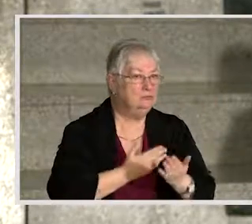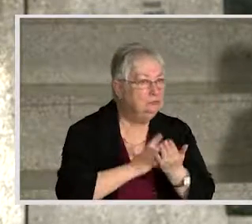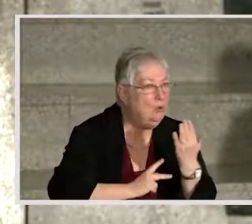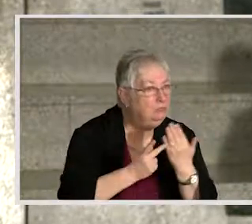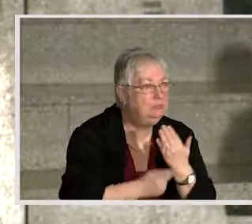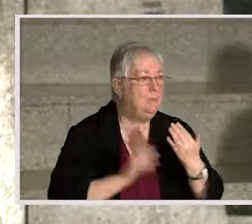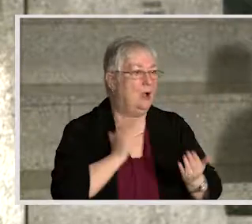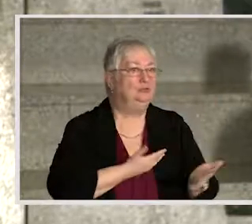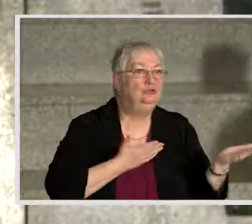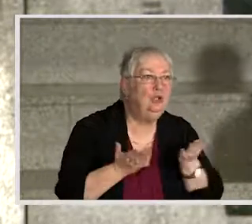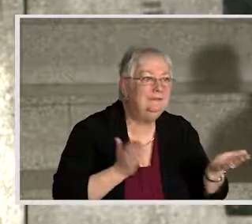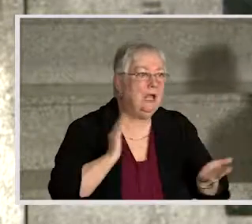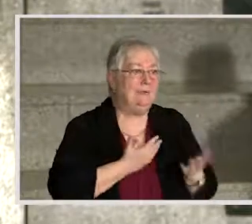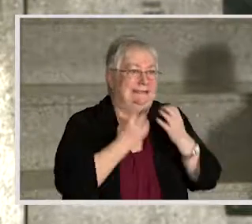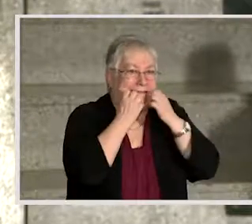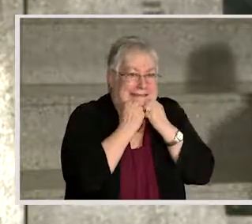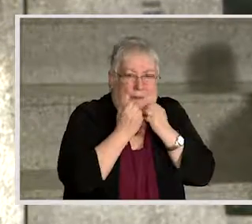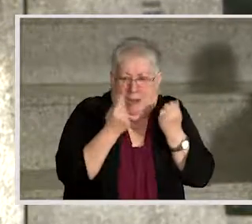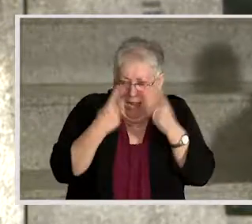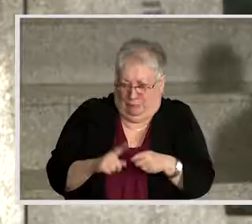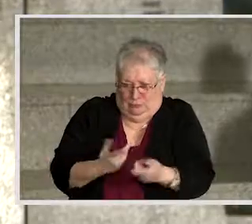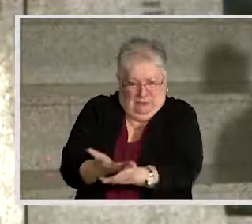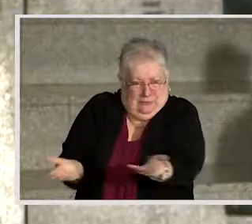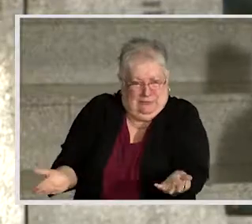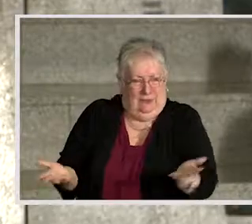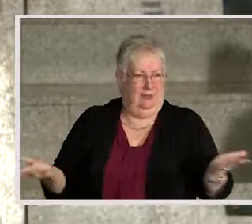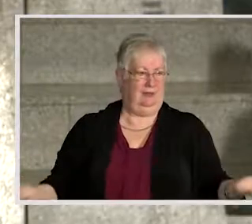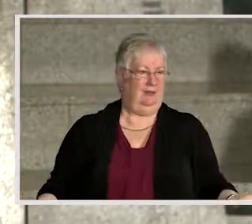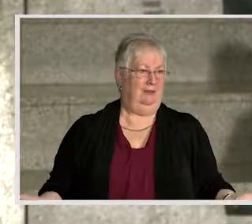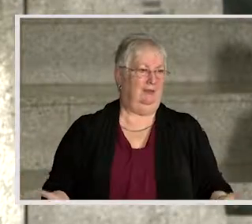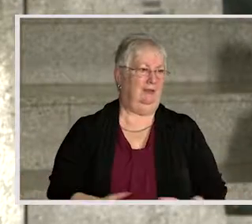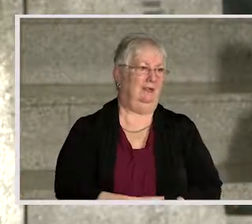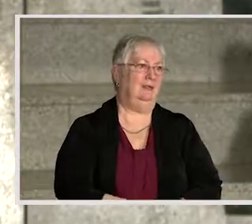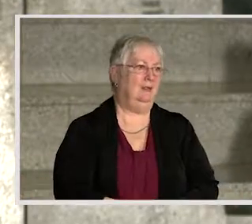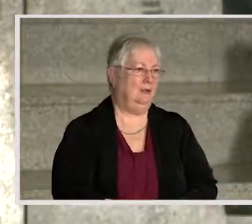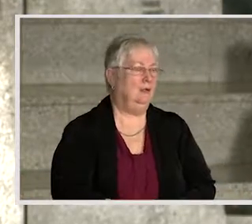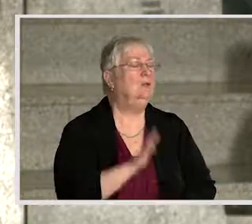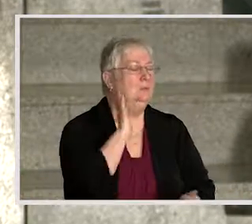TALKING ABOUT HOW WE CAN PROTECT THOSE VALUES THAT ARE SO DEAR TO